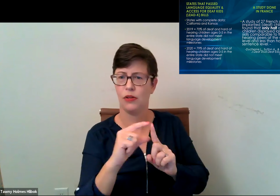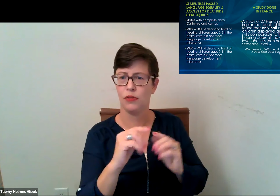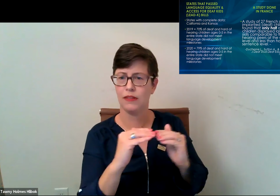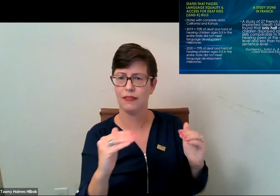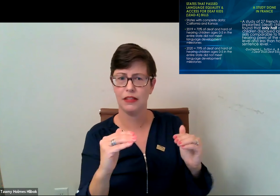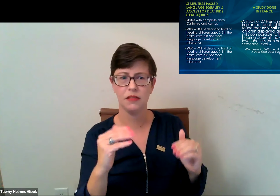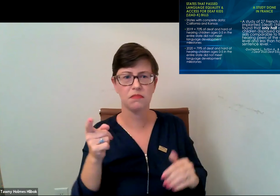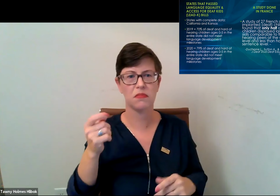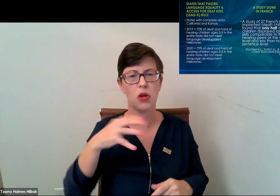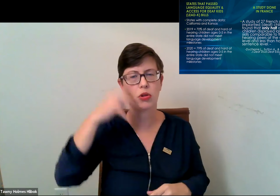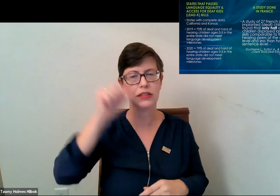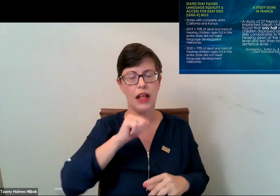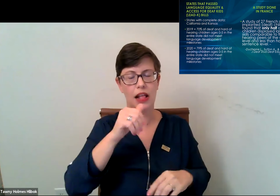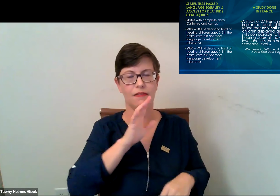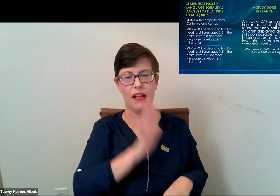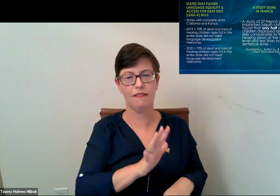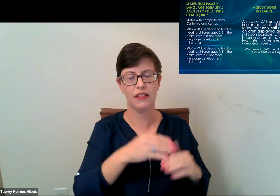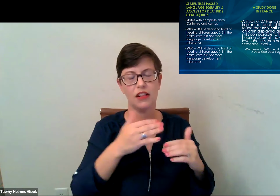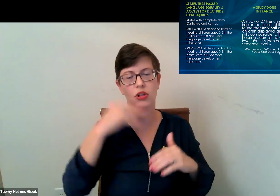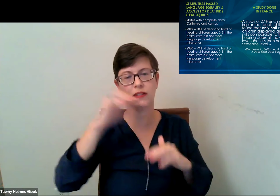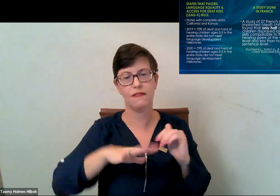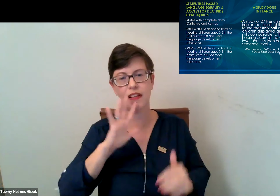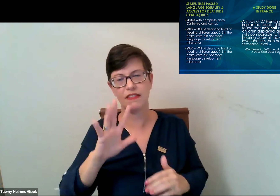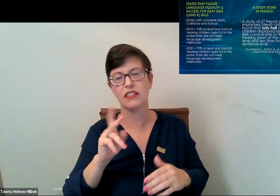displayed language skills comparable to their hearing peers on the word level.